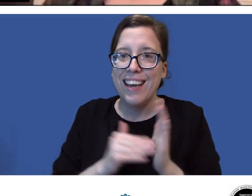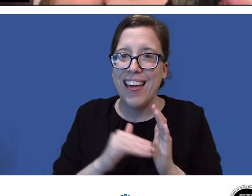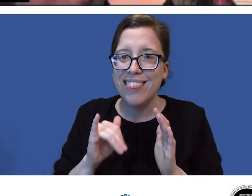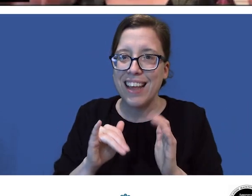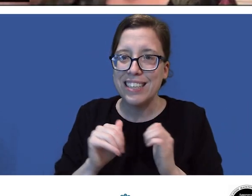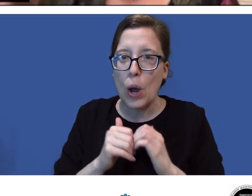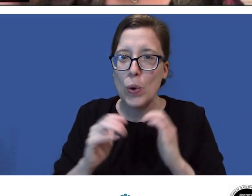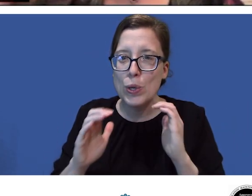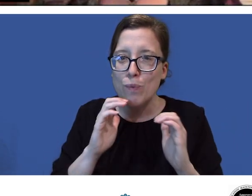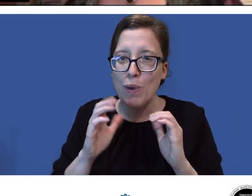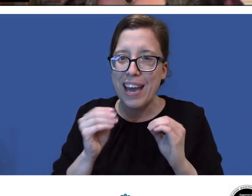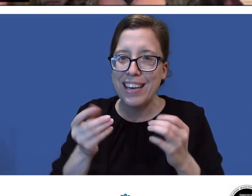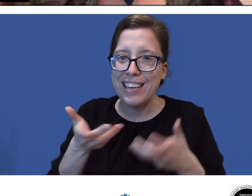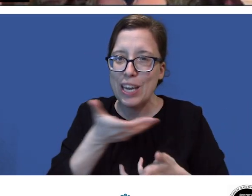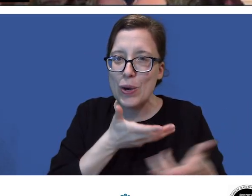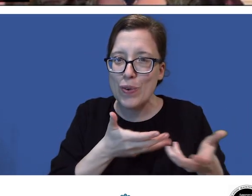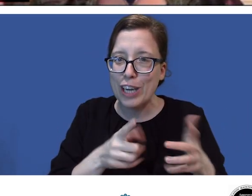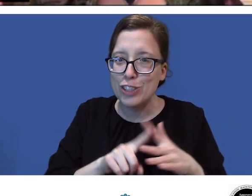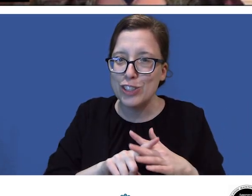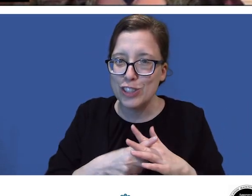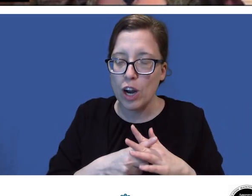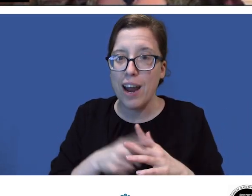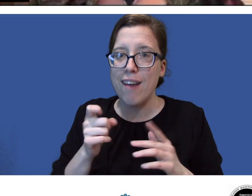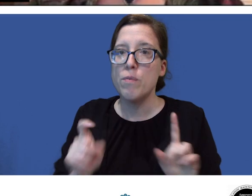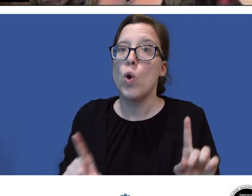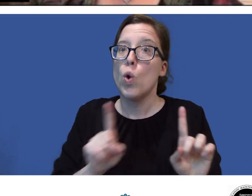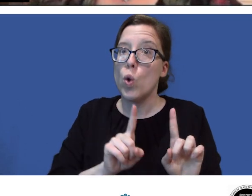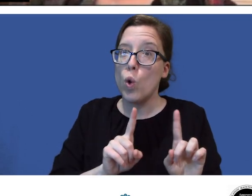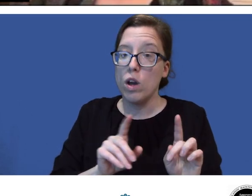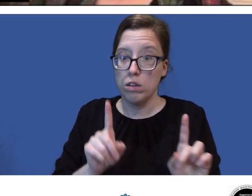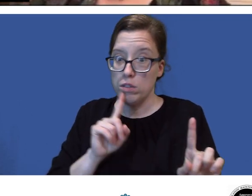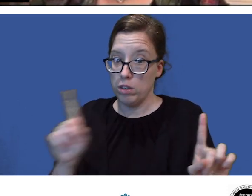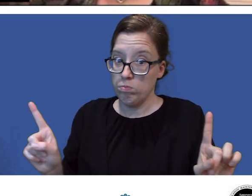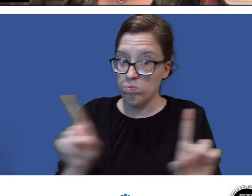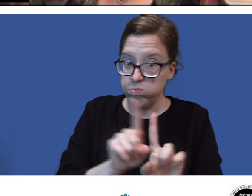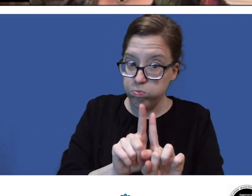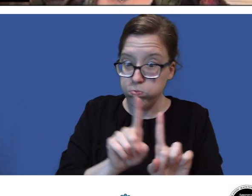Because that's where communication and interaction starts. So you got to be close.